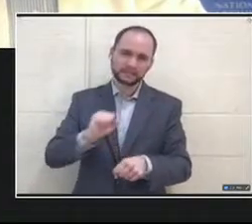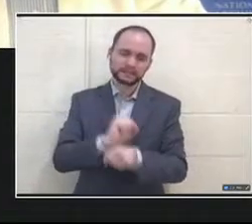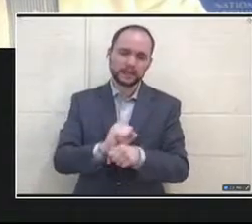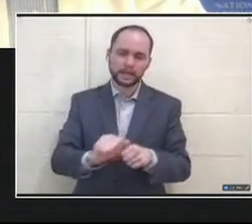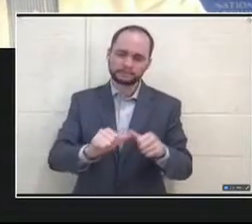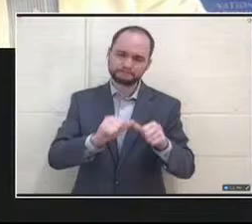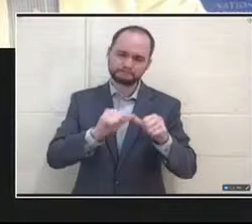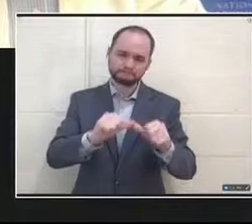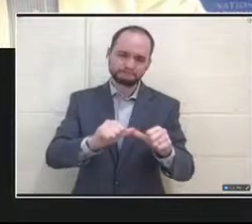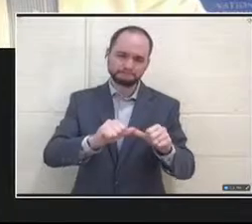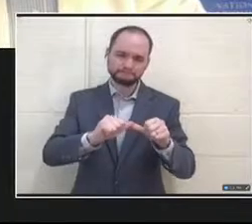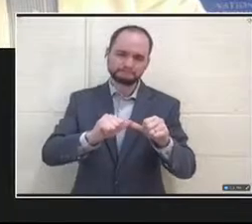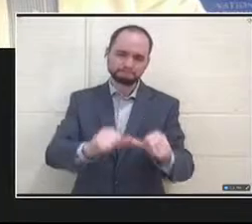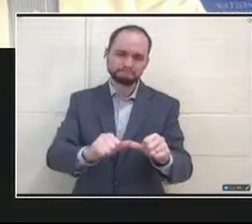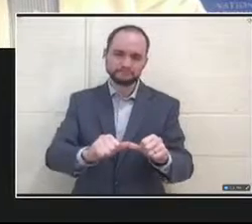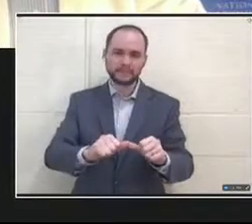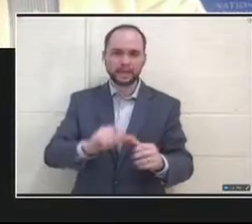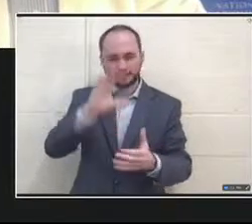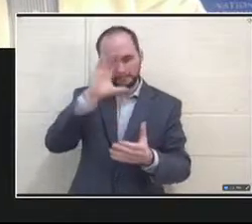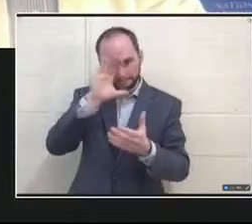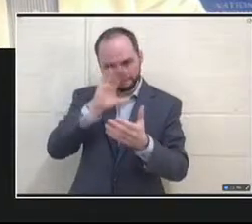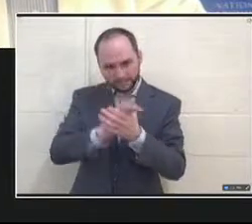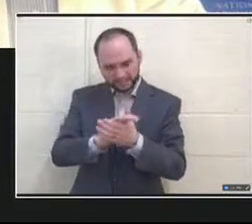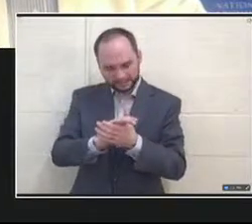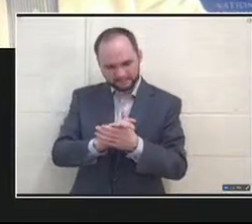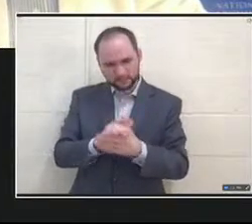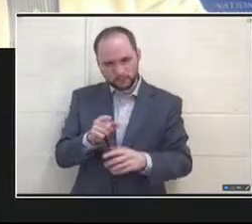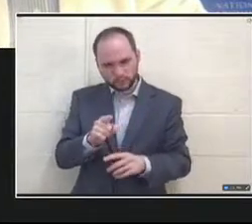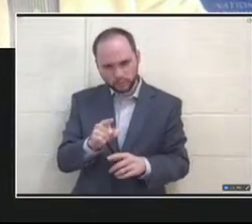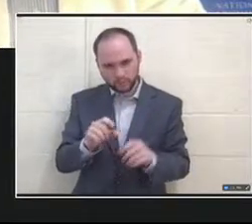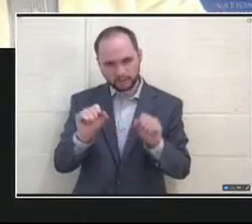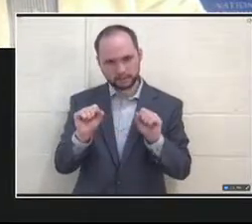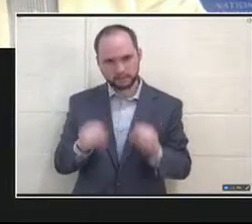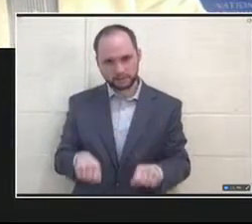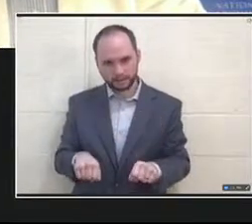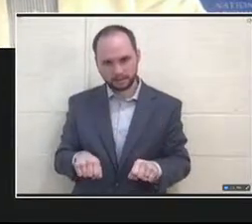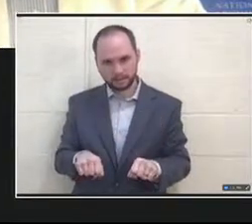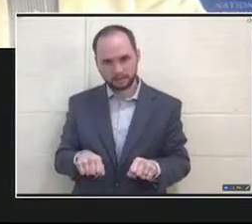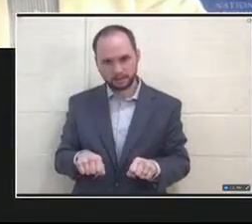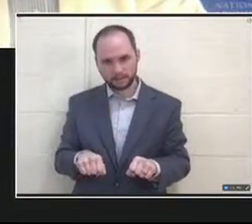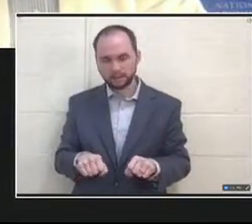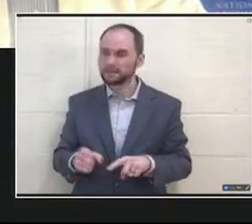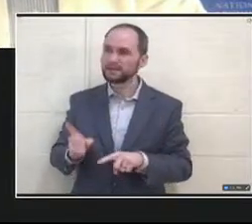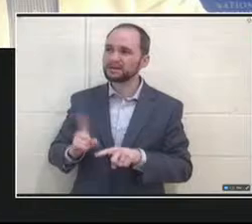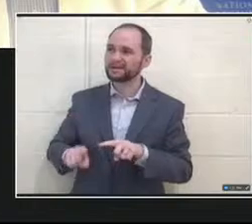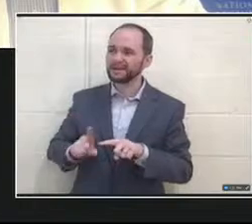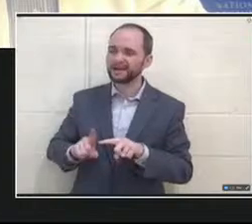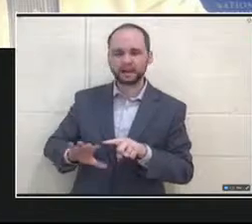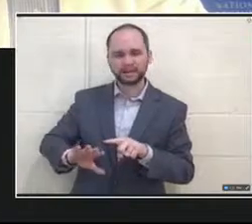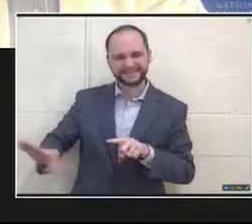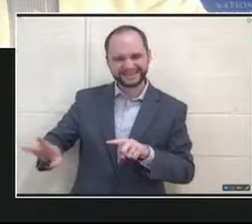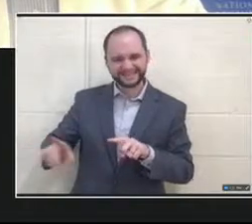believe in themselves and they believe in the ability that they have with that talent, they